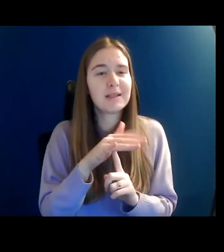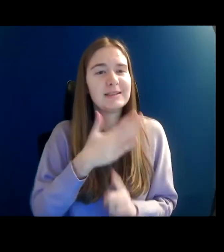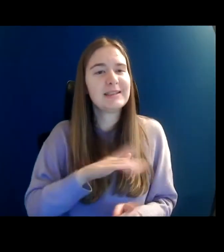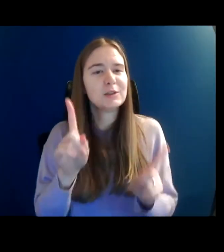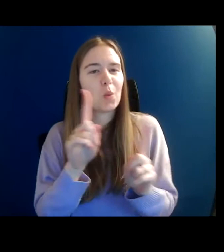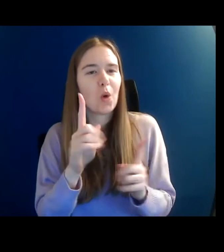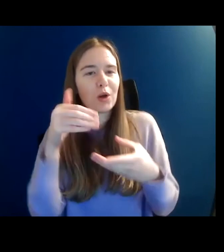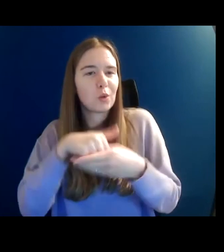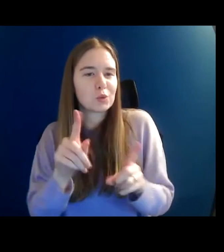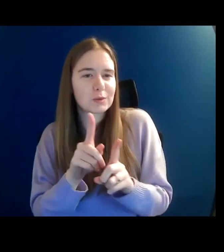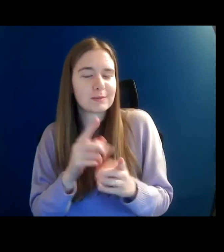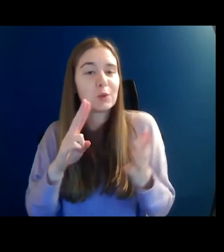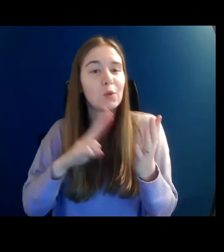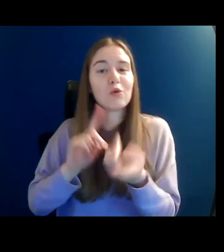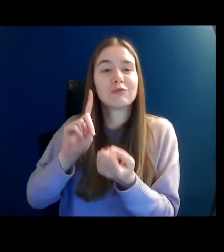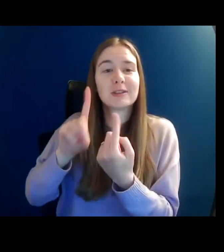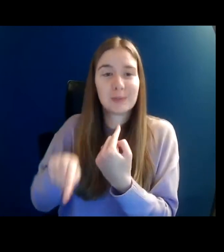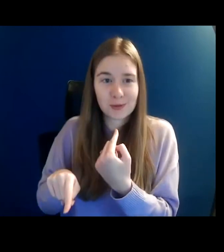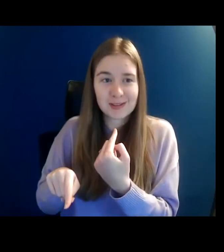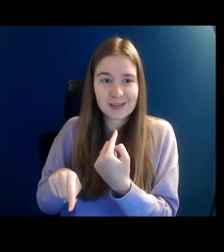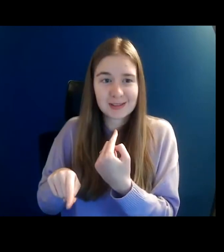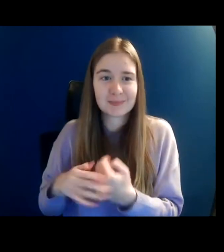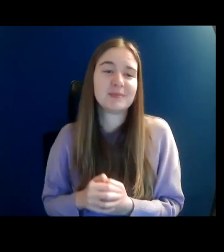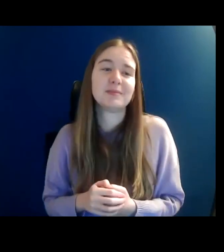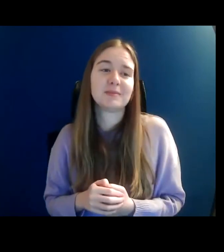His response, on behalf of YPC is,